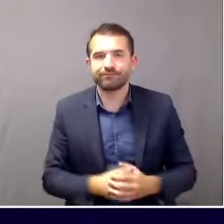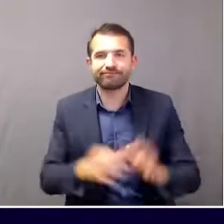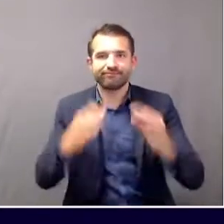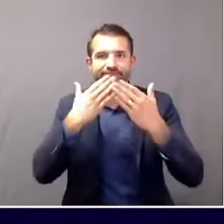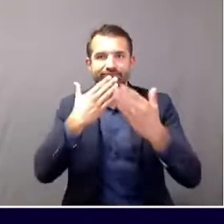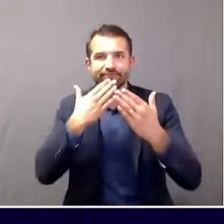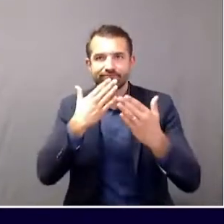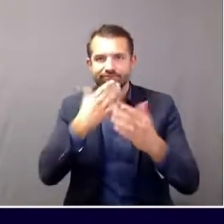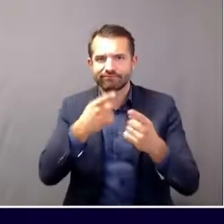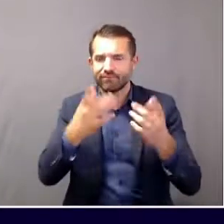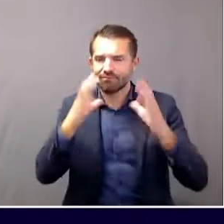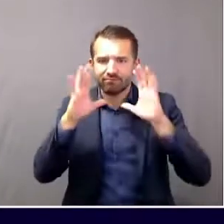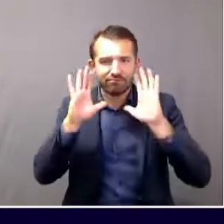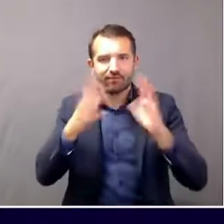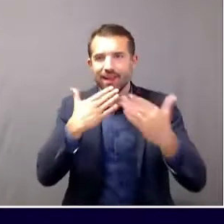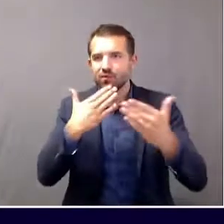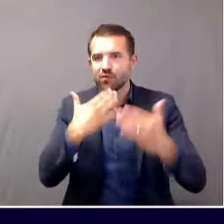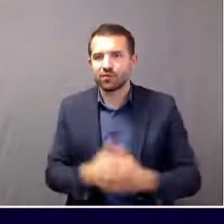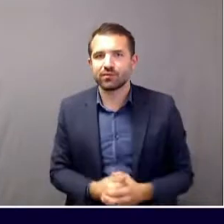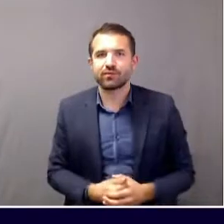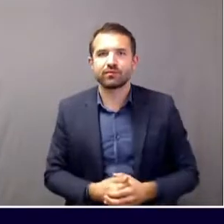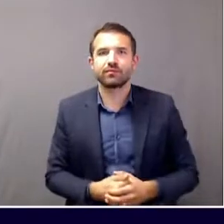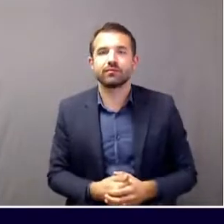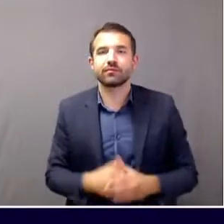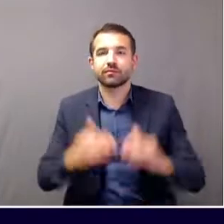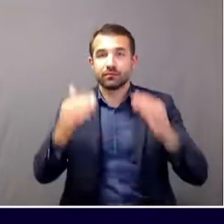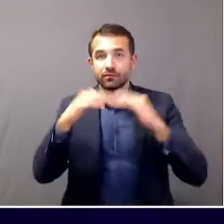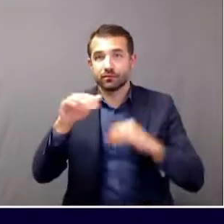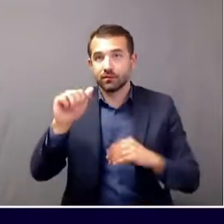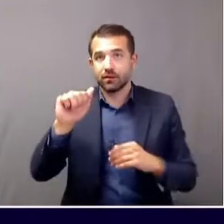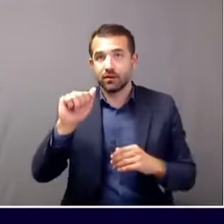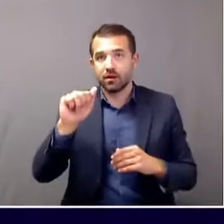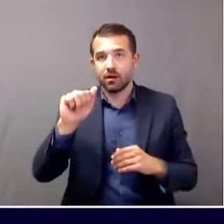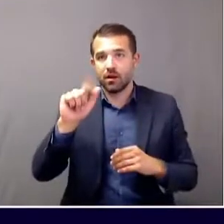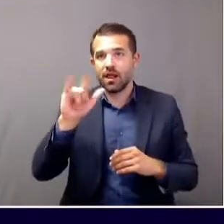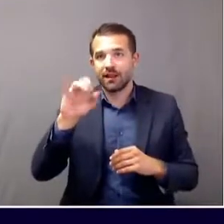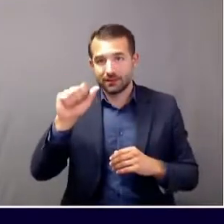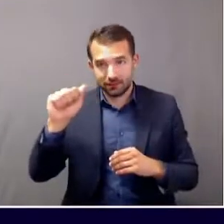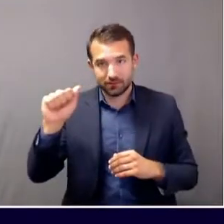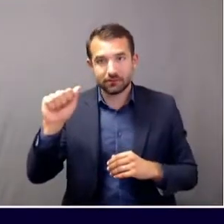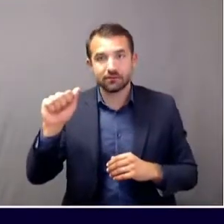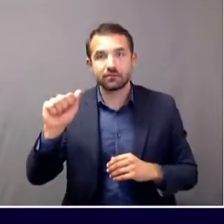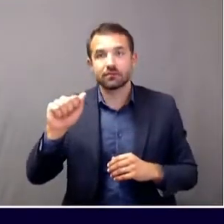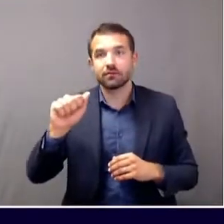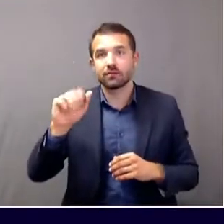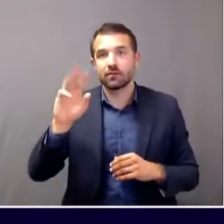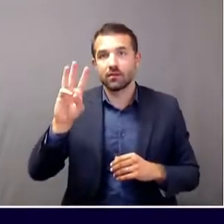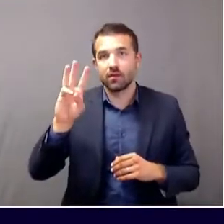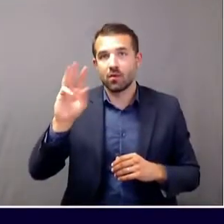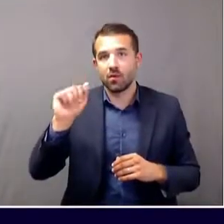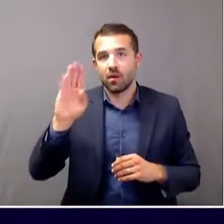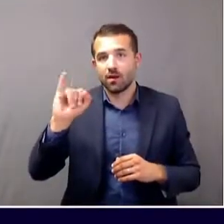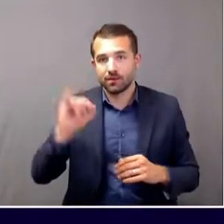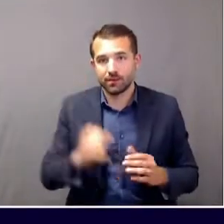are gonna turn next to Alyssa